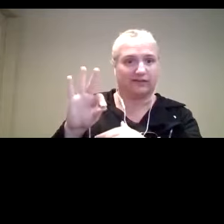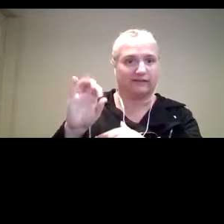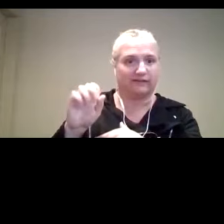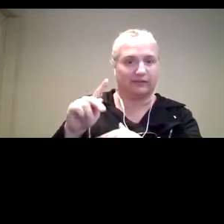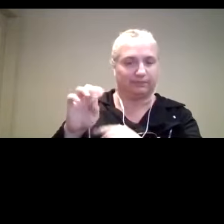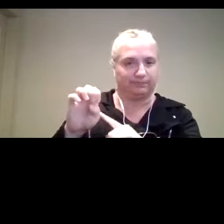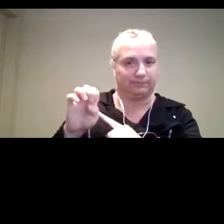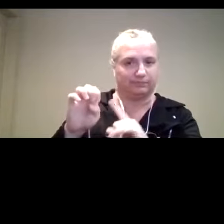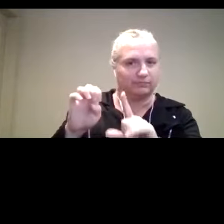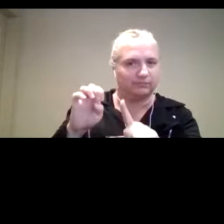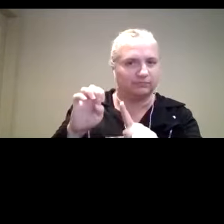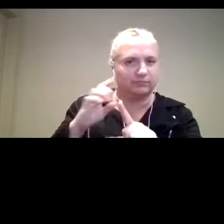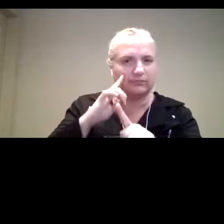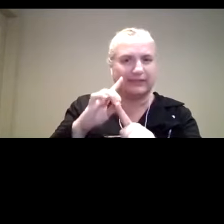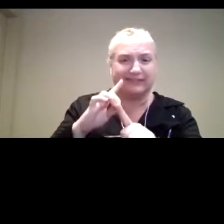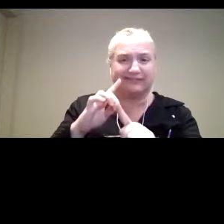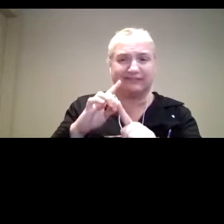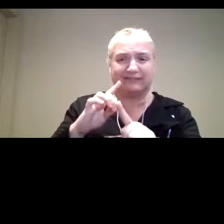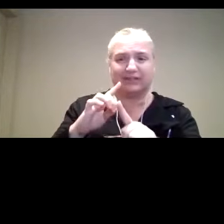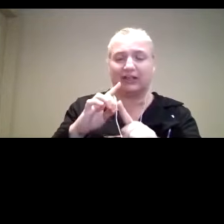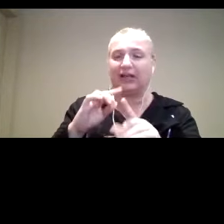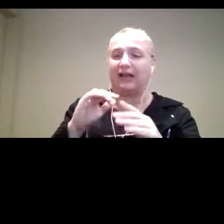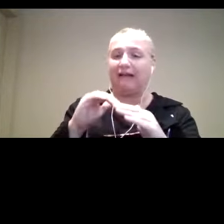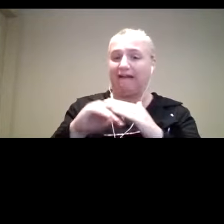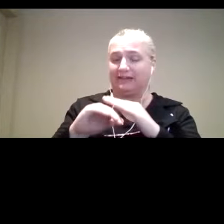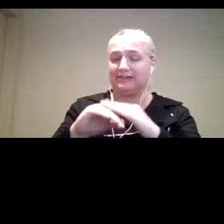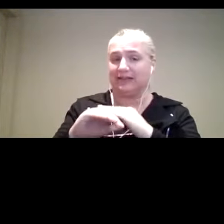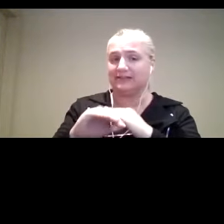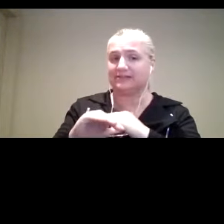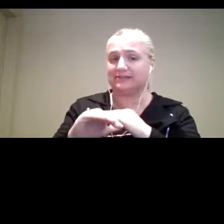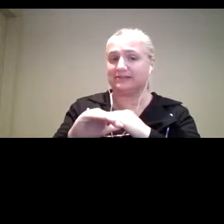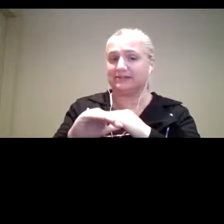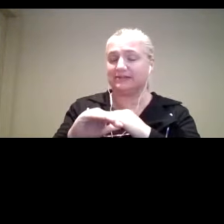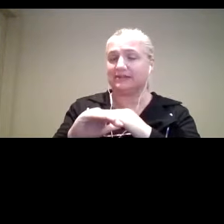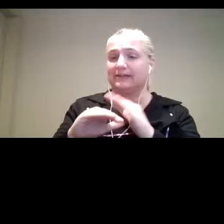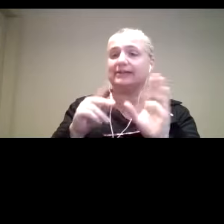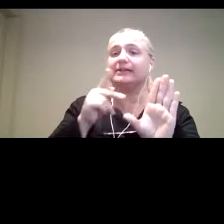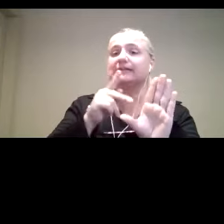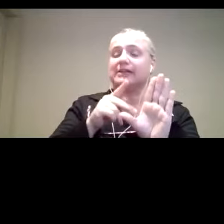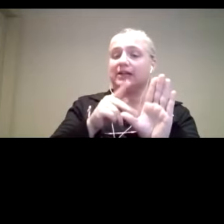If the student requires these programs to access psychological counseling services